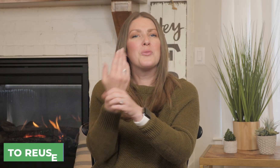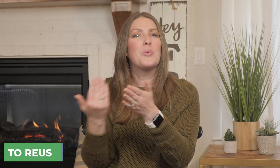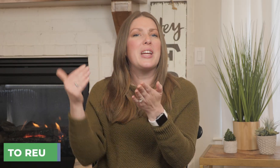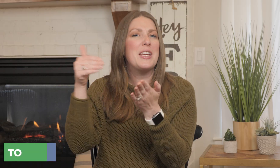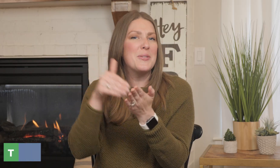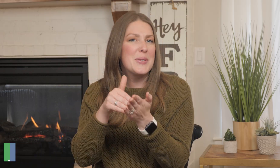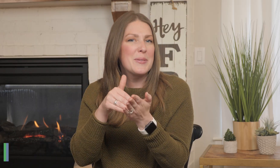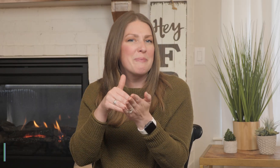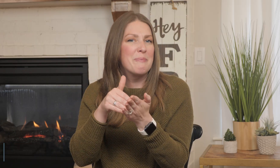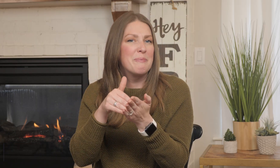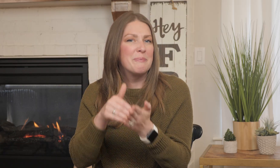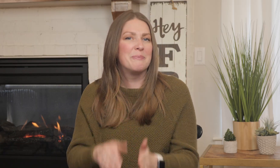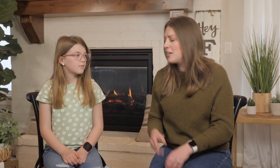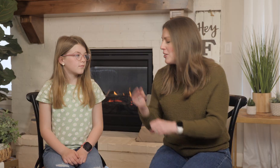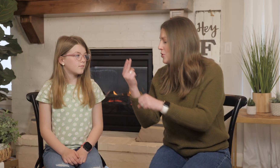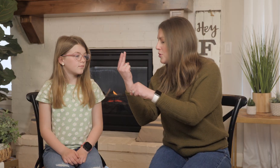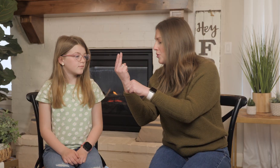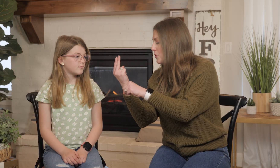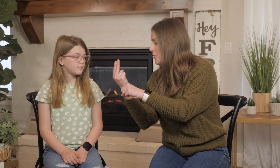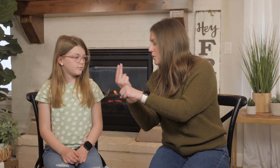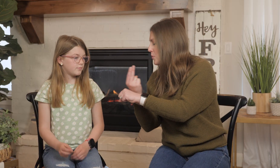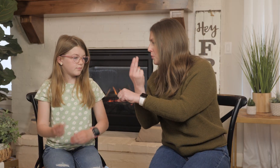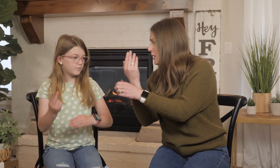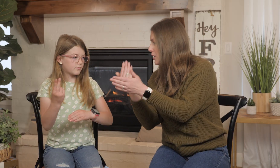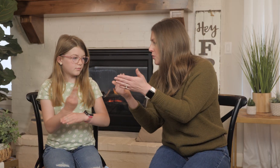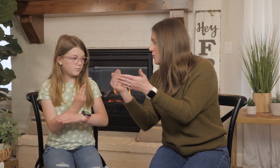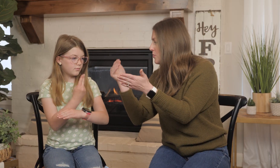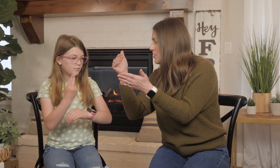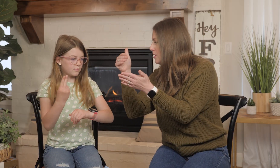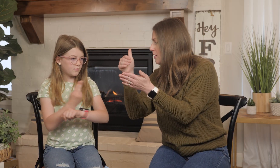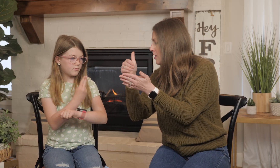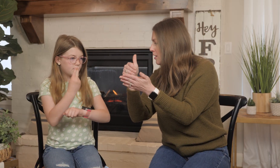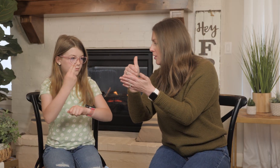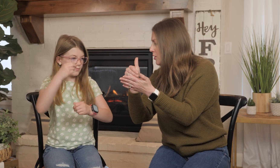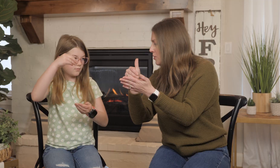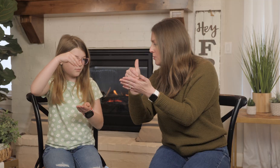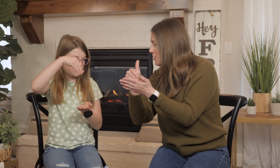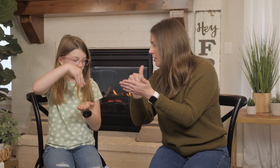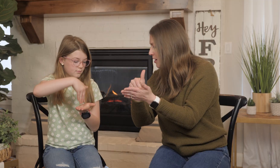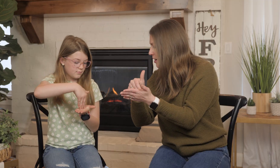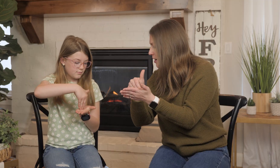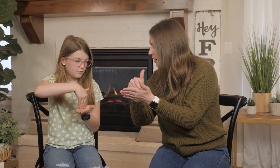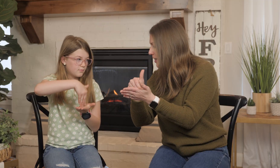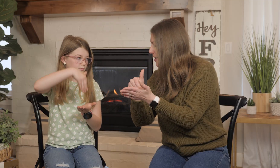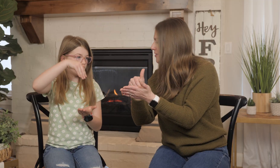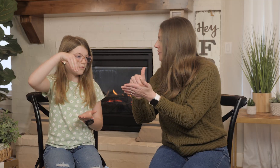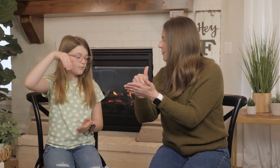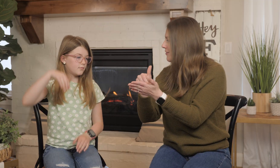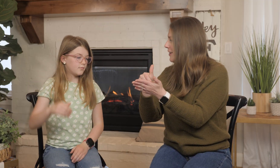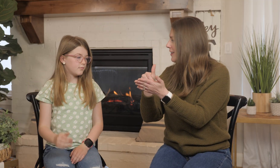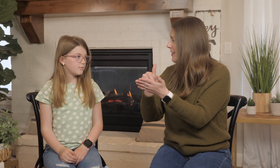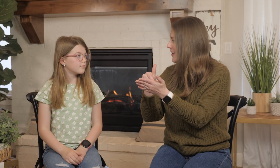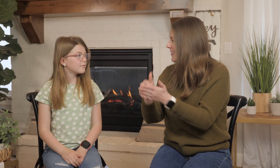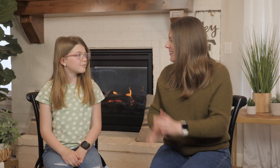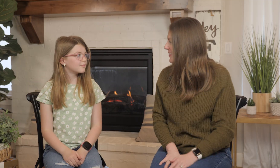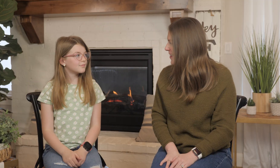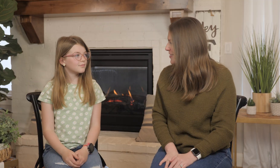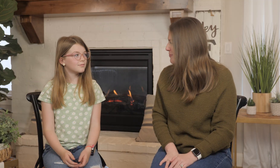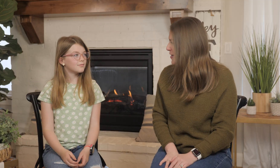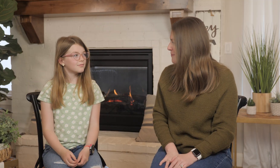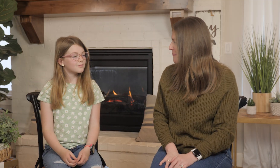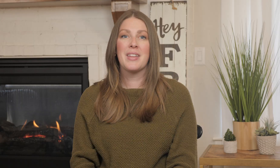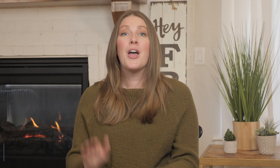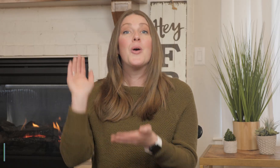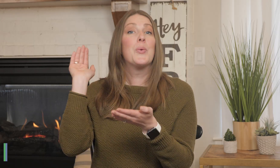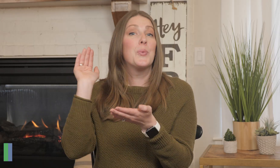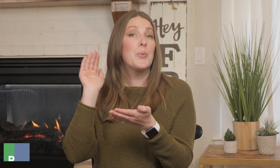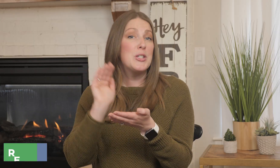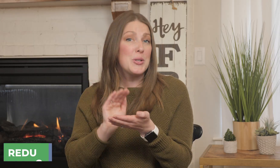reuse. Can you do reuse? Use again. Very good, awesome job. Reduce,